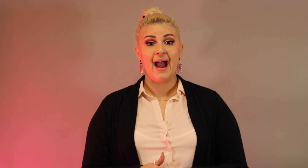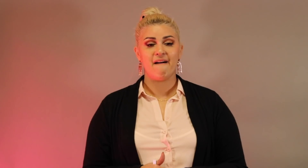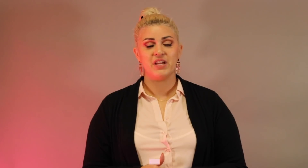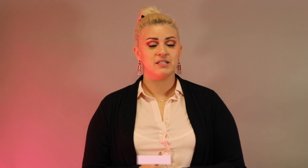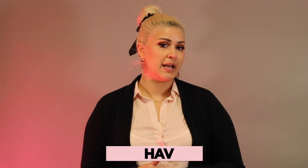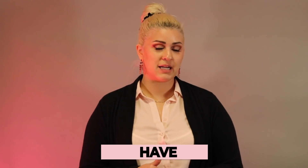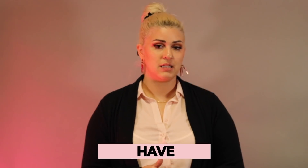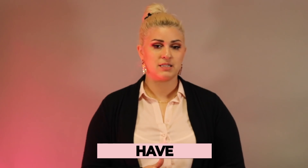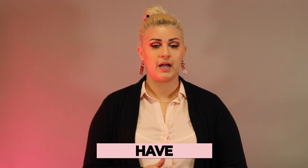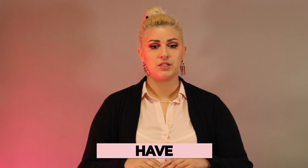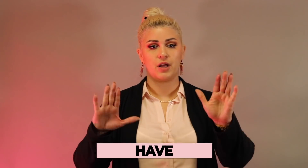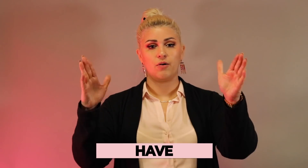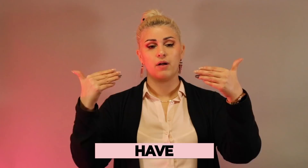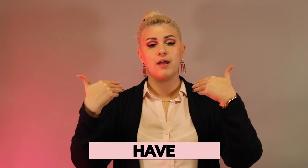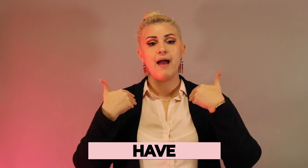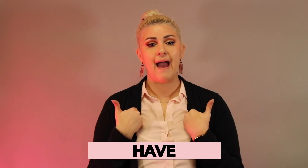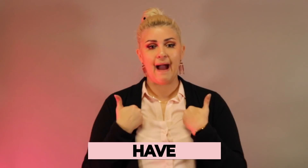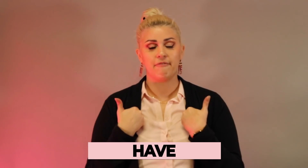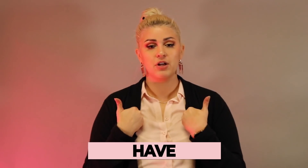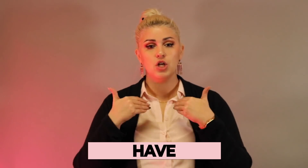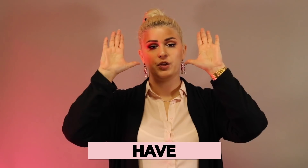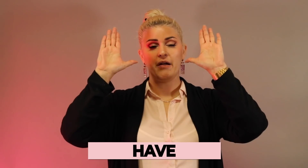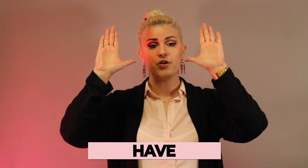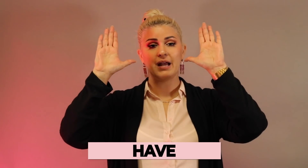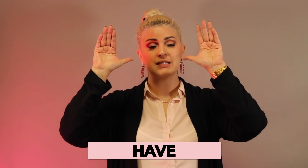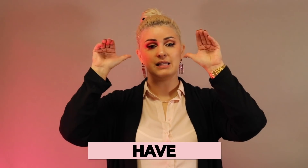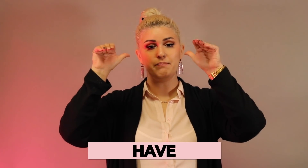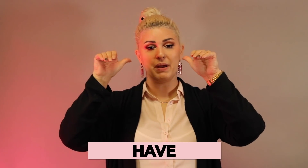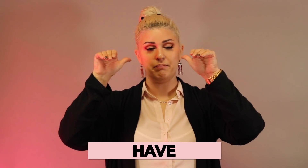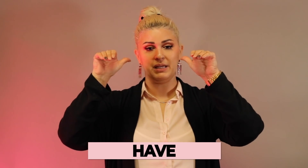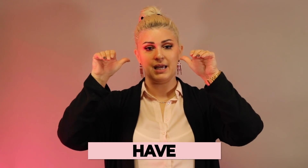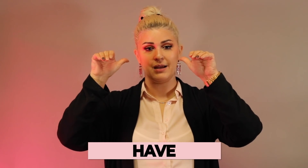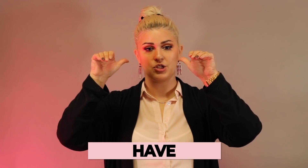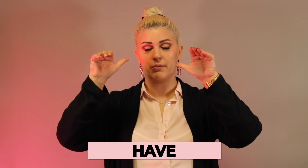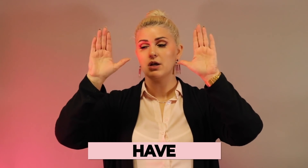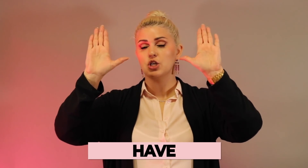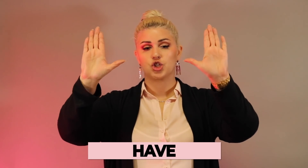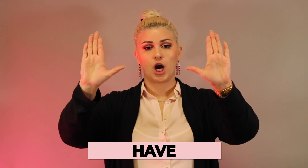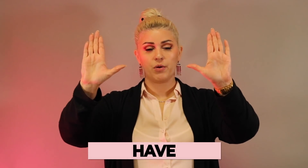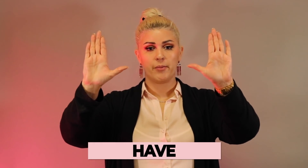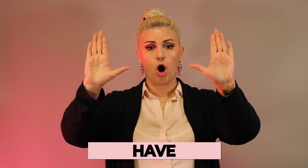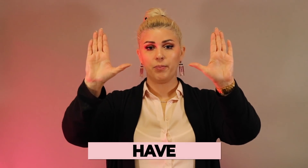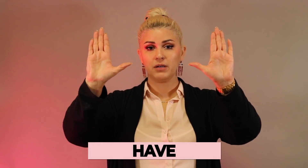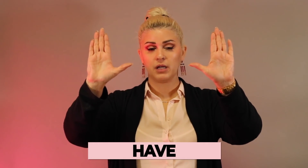Have is an excellent sign to know, have. You have your hands in the bent B hand shape. Start with them open